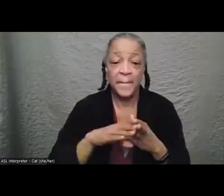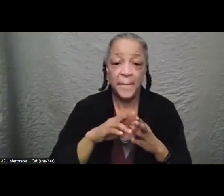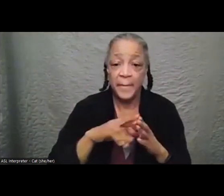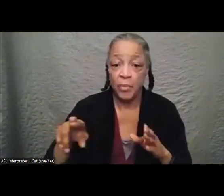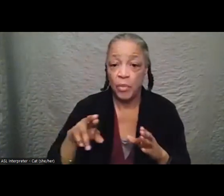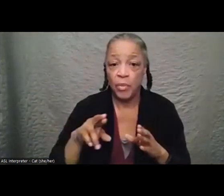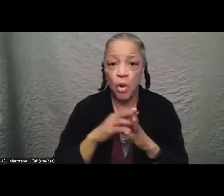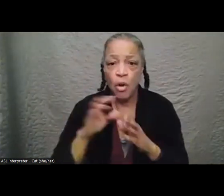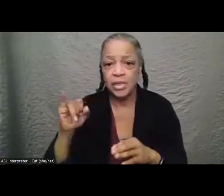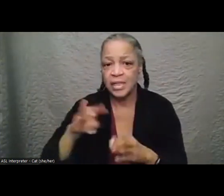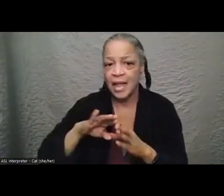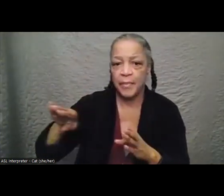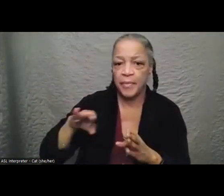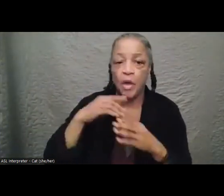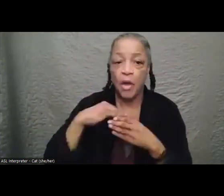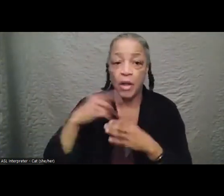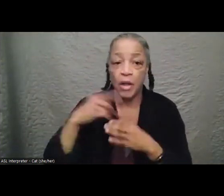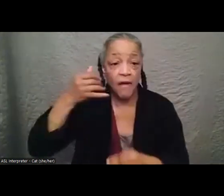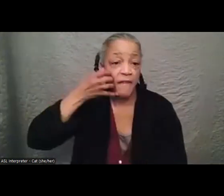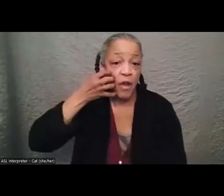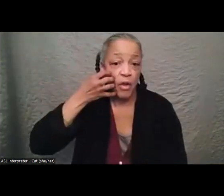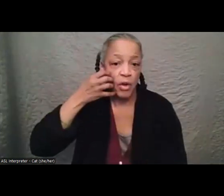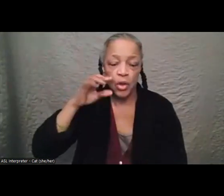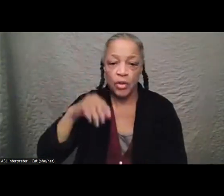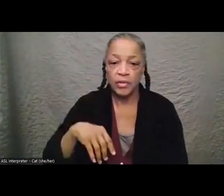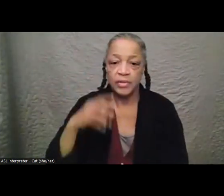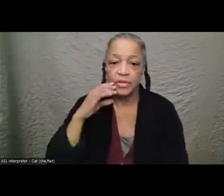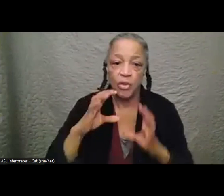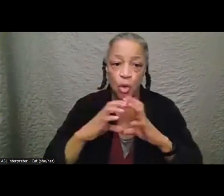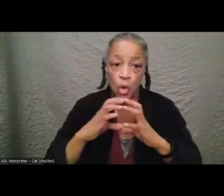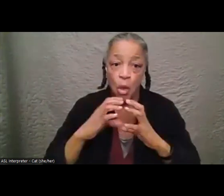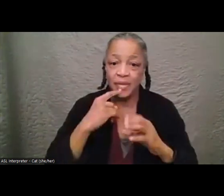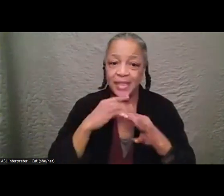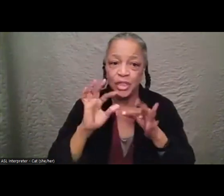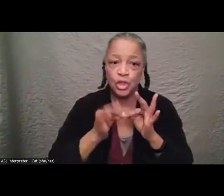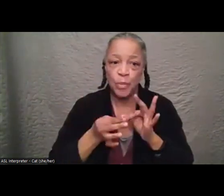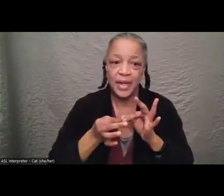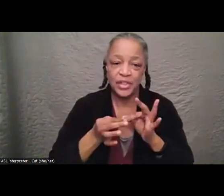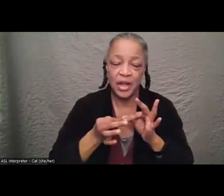on the side if you are on smart phone, look for a globe that is interpretation , or you